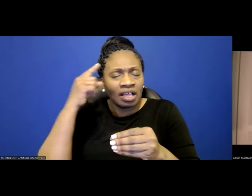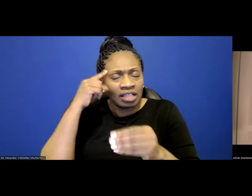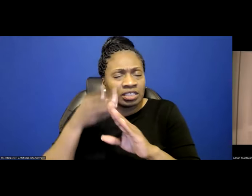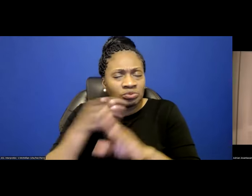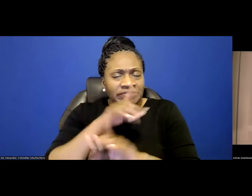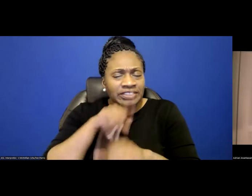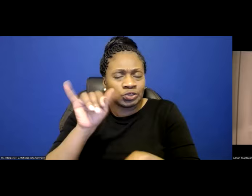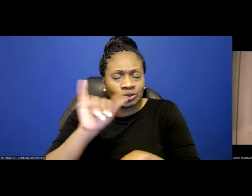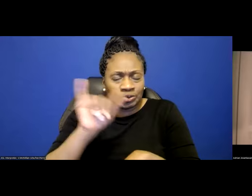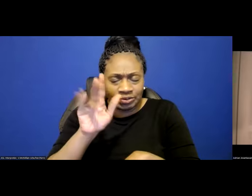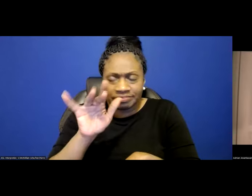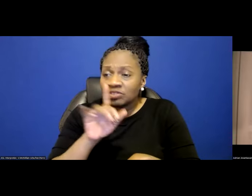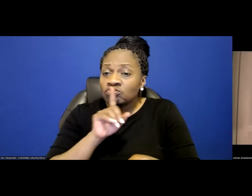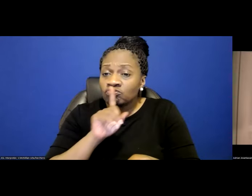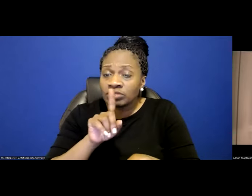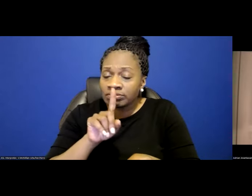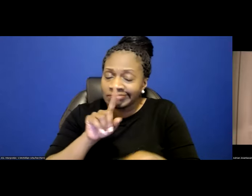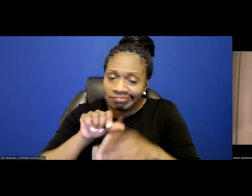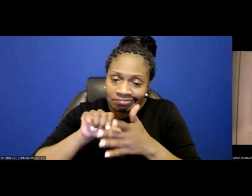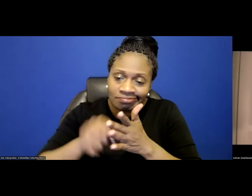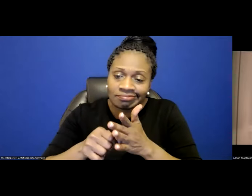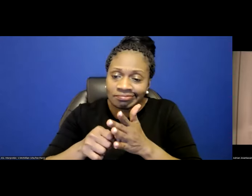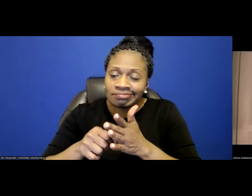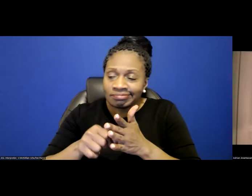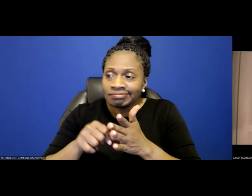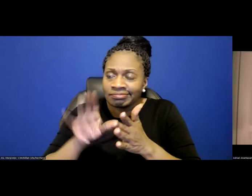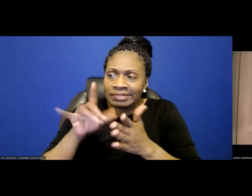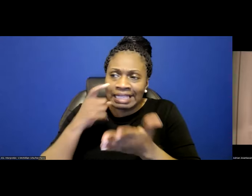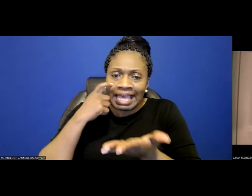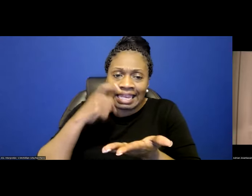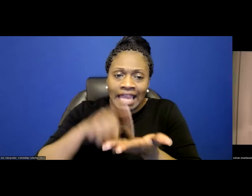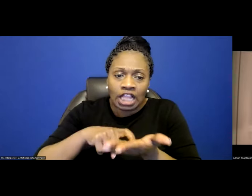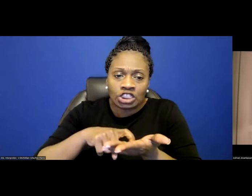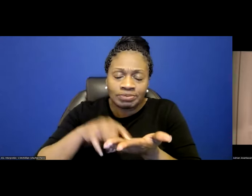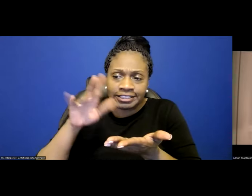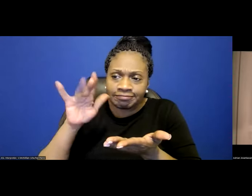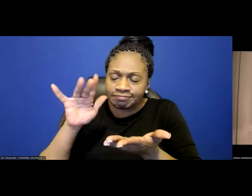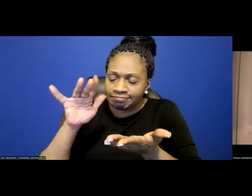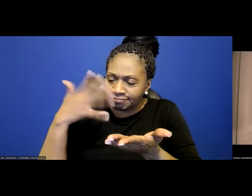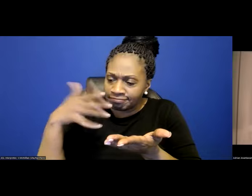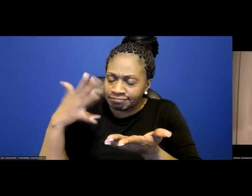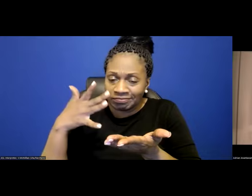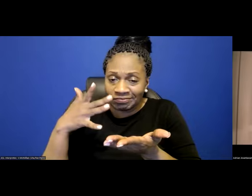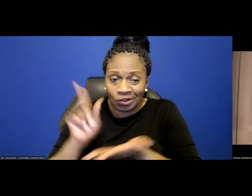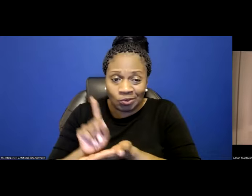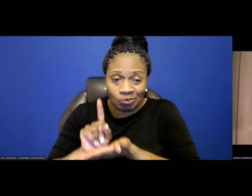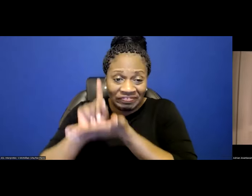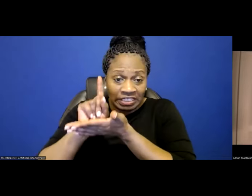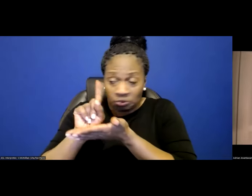like, really spoke to this to a certain extent. Like, the acknowledgement of a privilege where we have it,